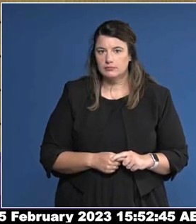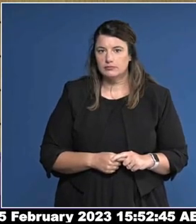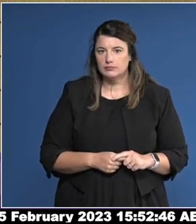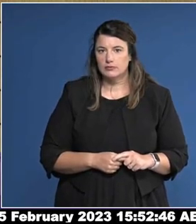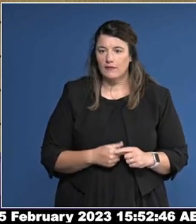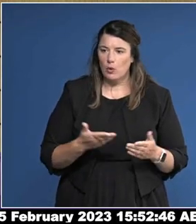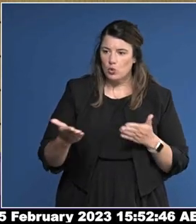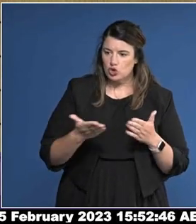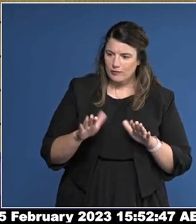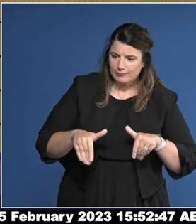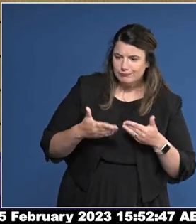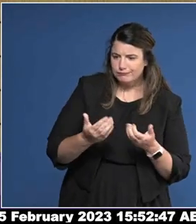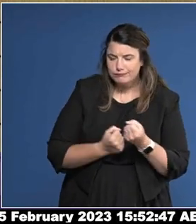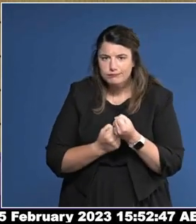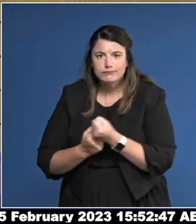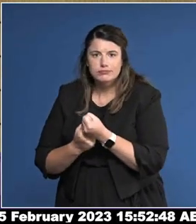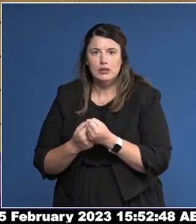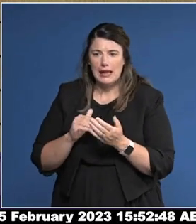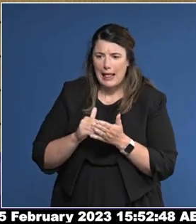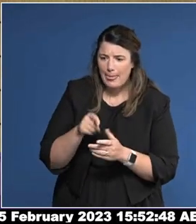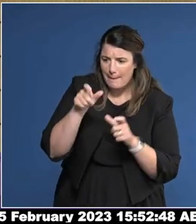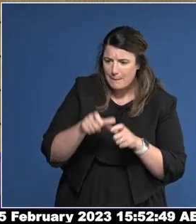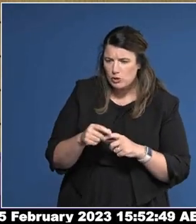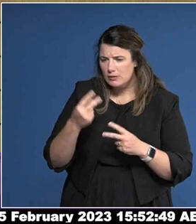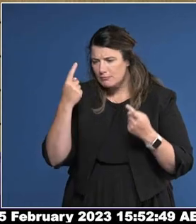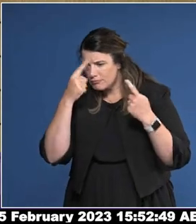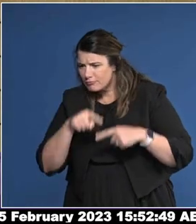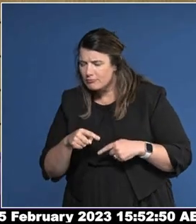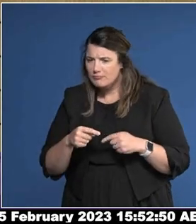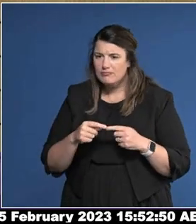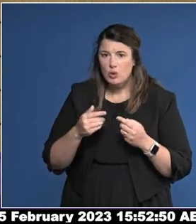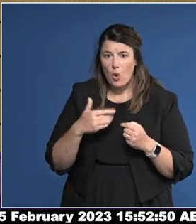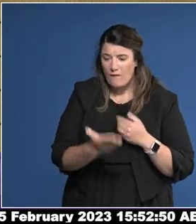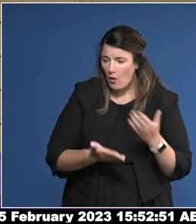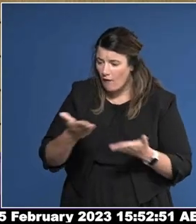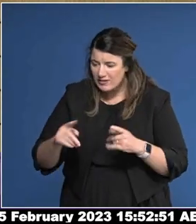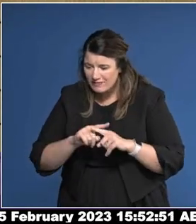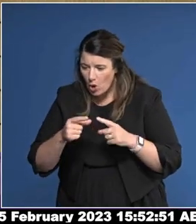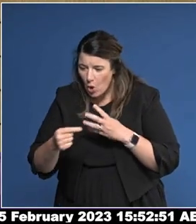goes. And so we absolutely support the move from previous regimes of substitute